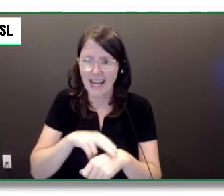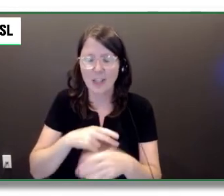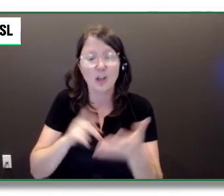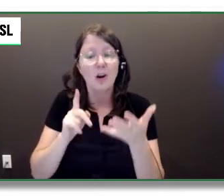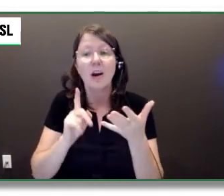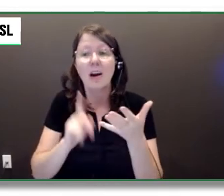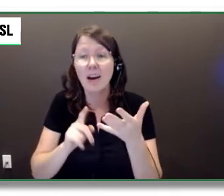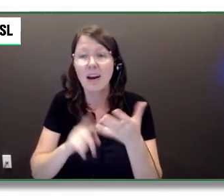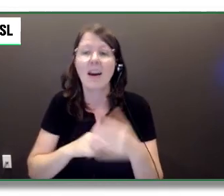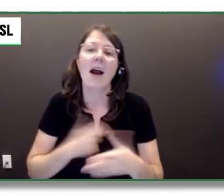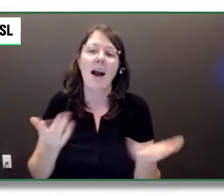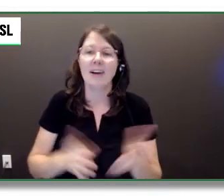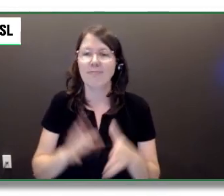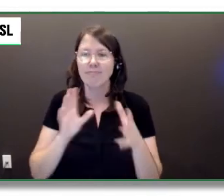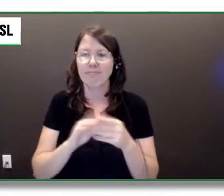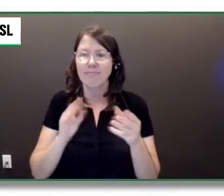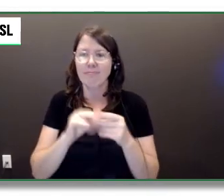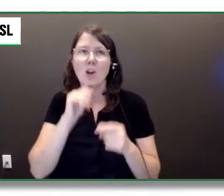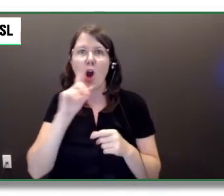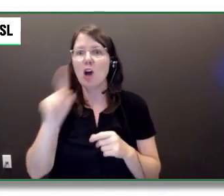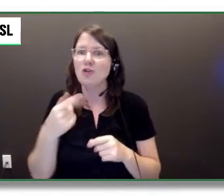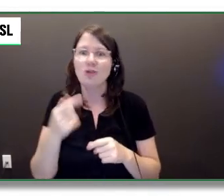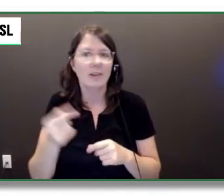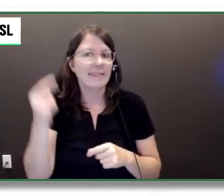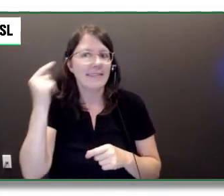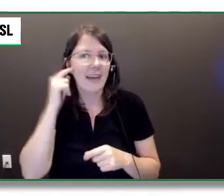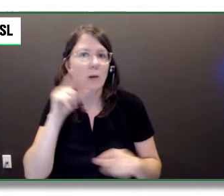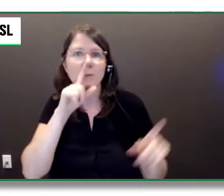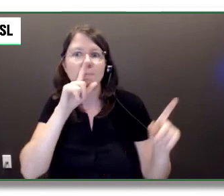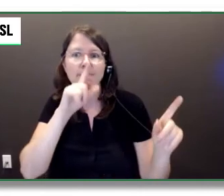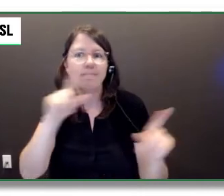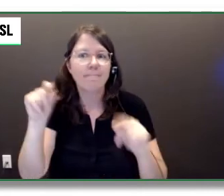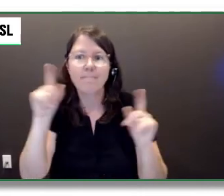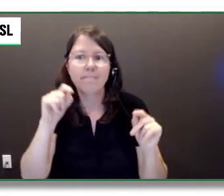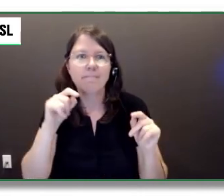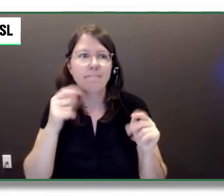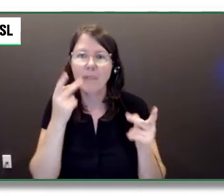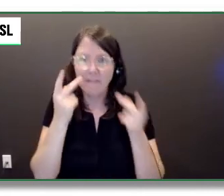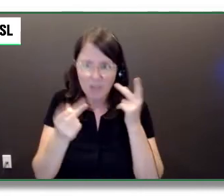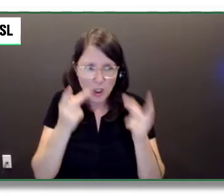sounds but actually like telling stories. So the first point here on the right